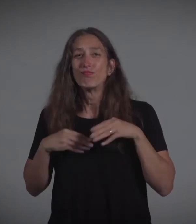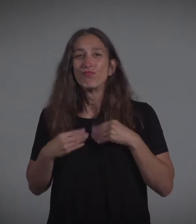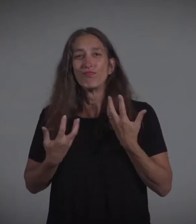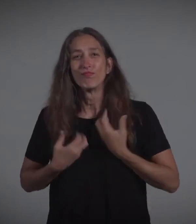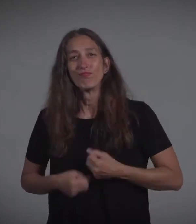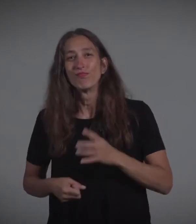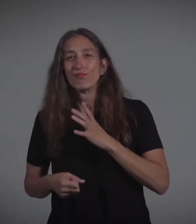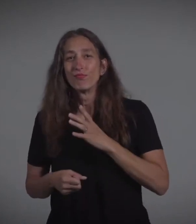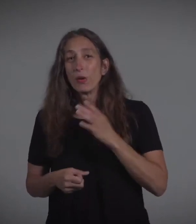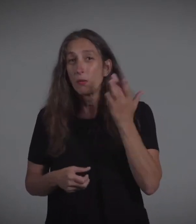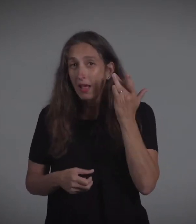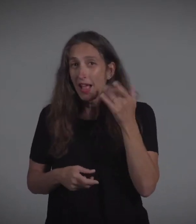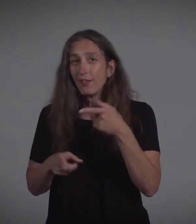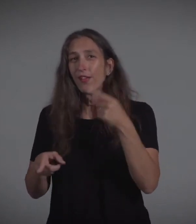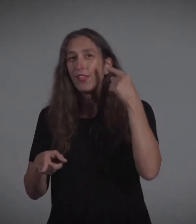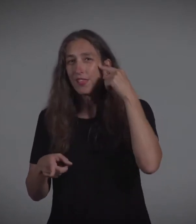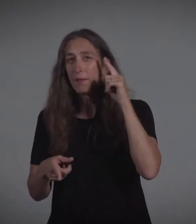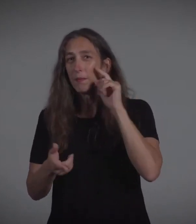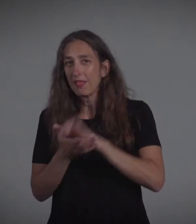and they deserve it, but it's not true.